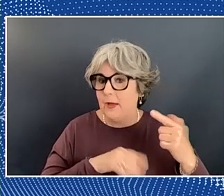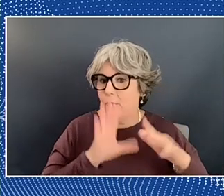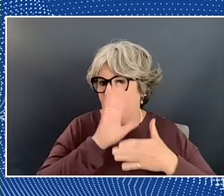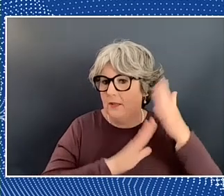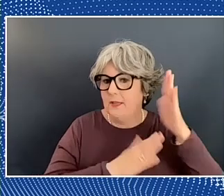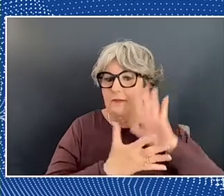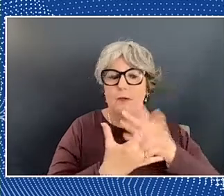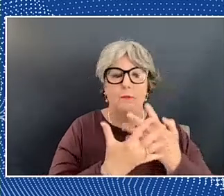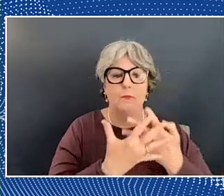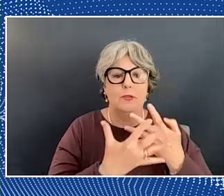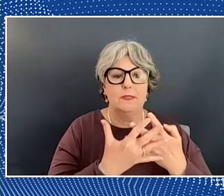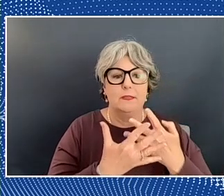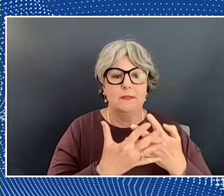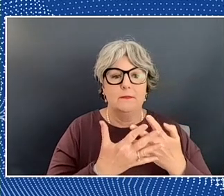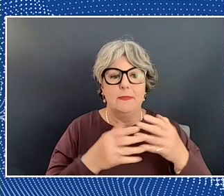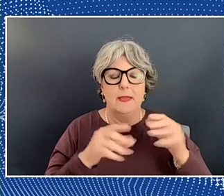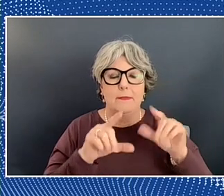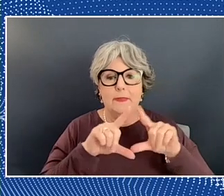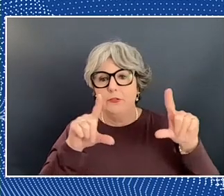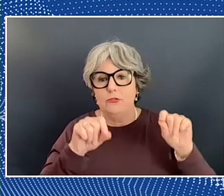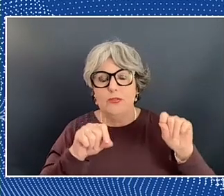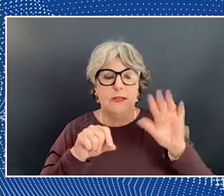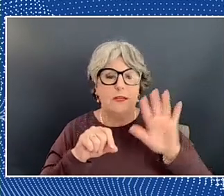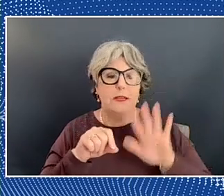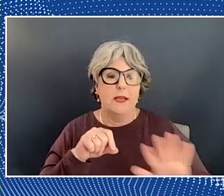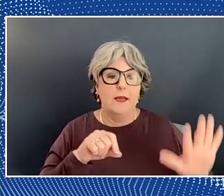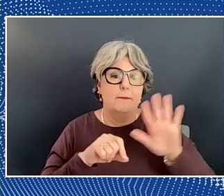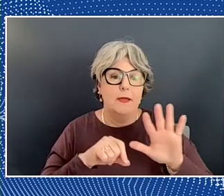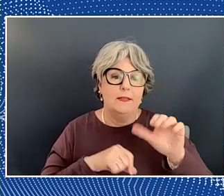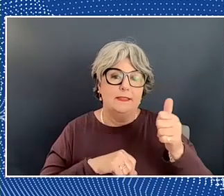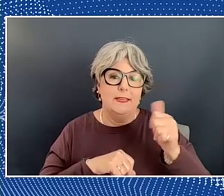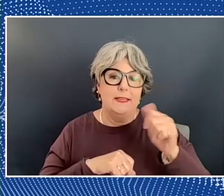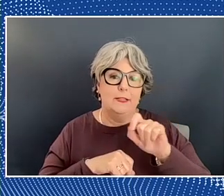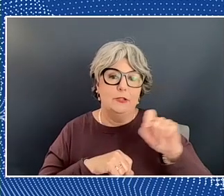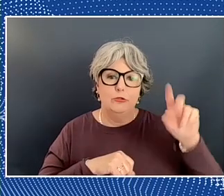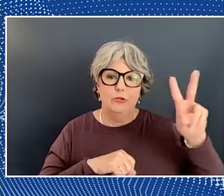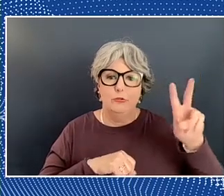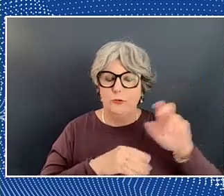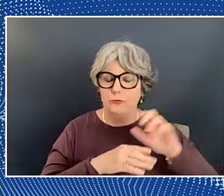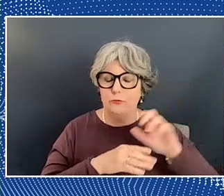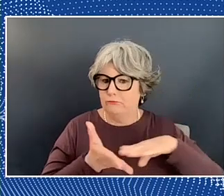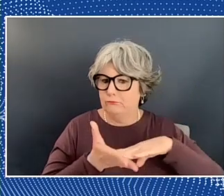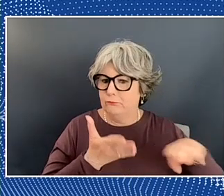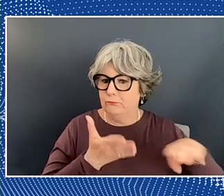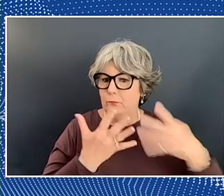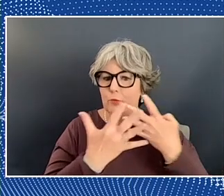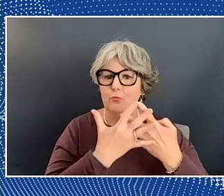release check, which nationally sees, like, anywhere from $10 to $200. So if a person has student debt and they